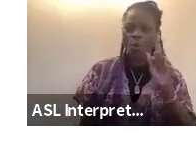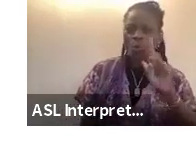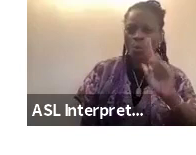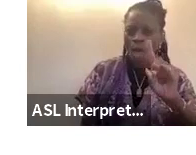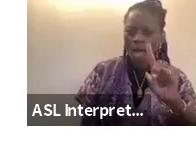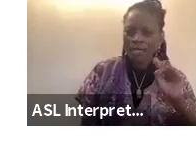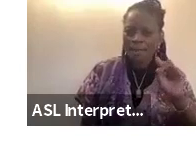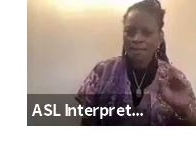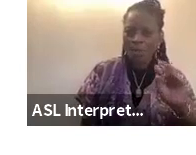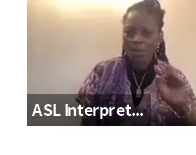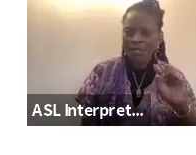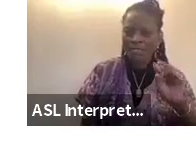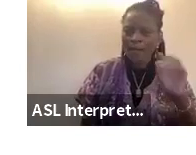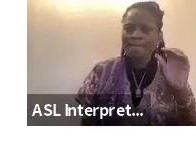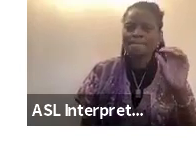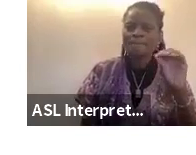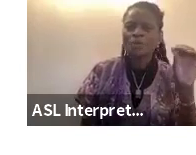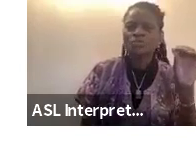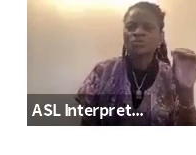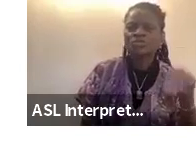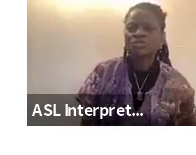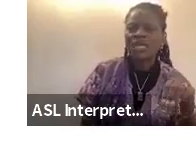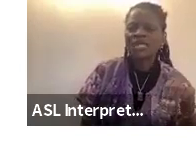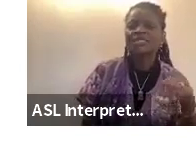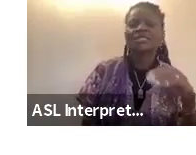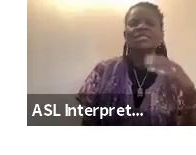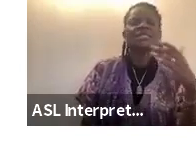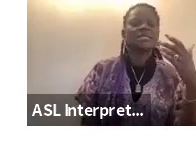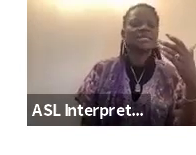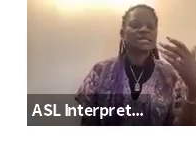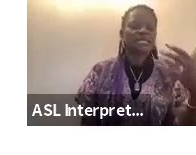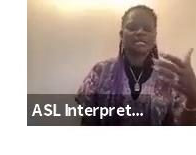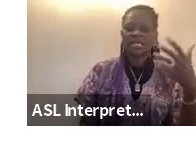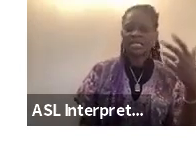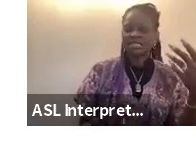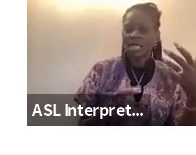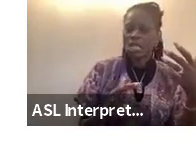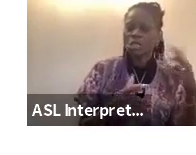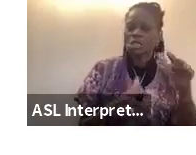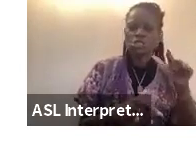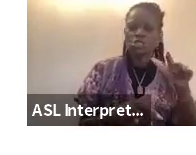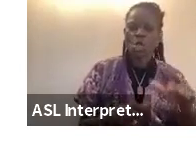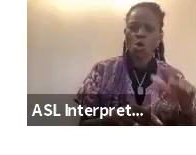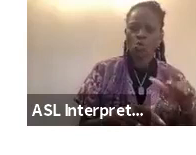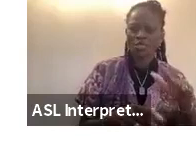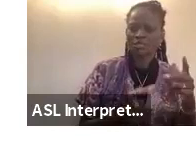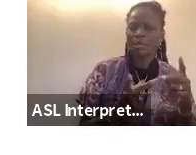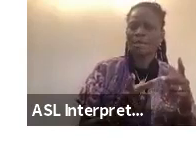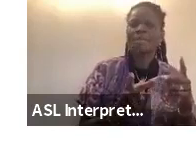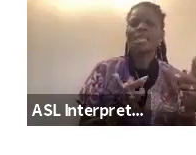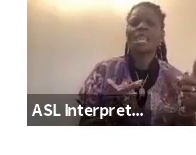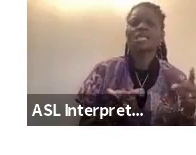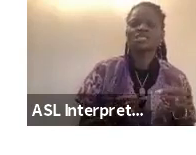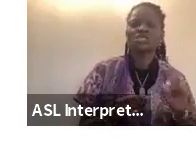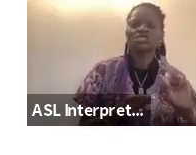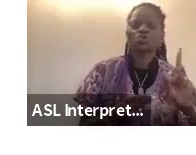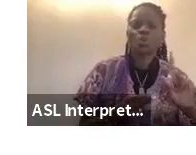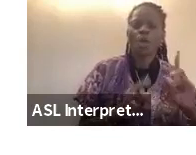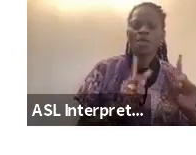positivity in the lowest healthy places index quartile. And those are the areas of the county where residents have least access